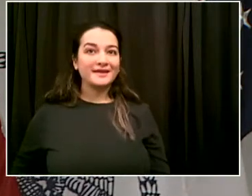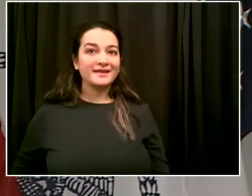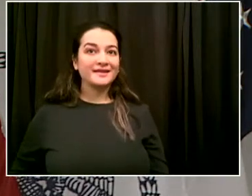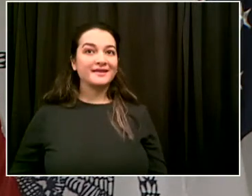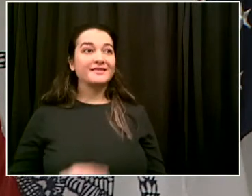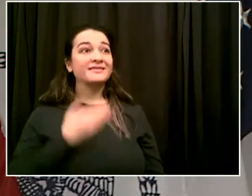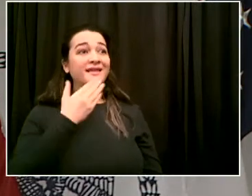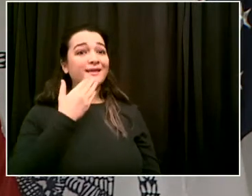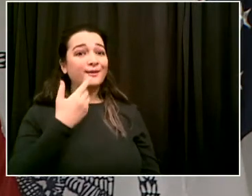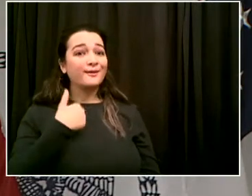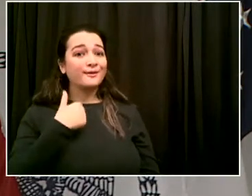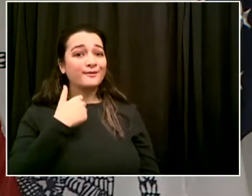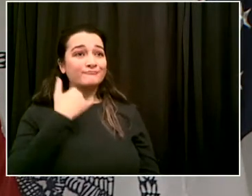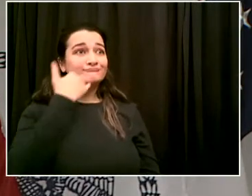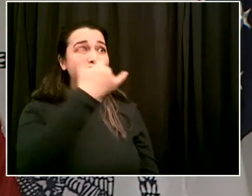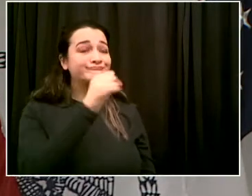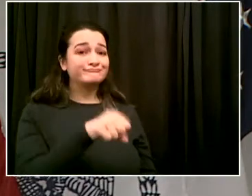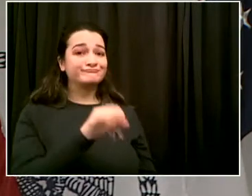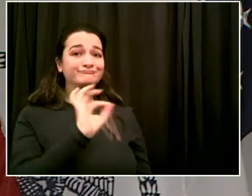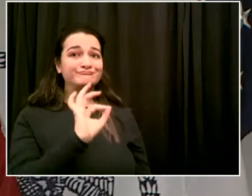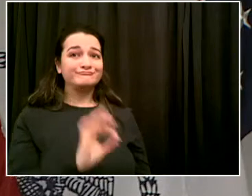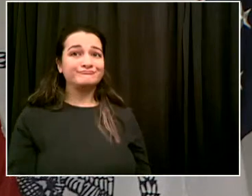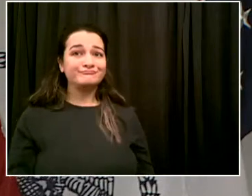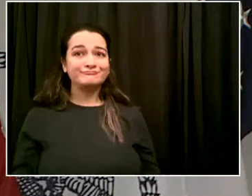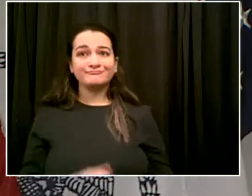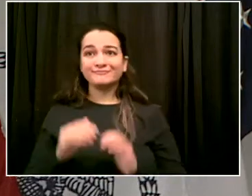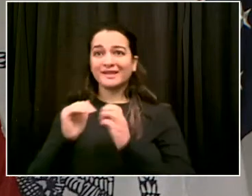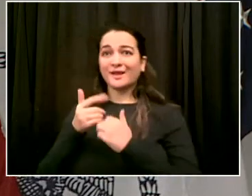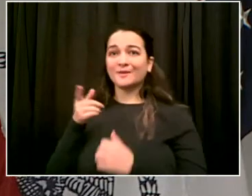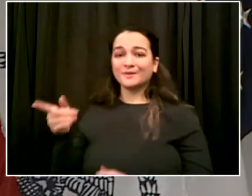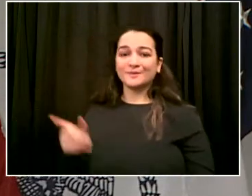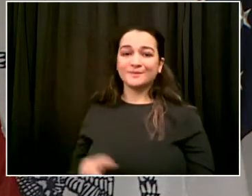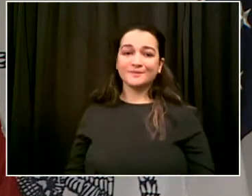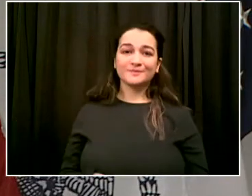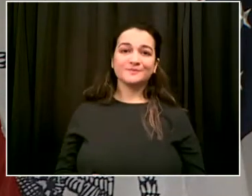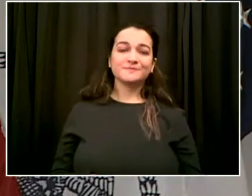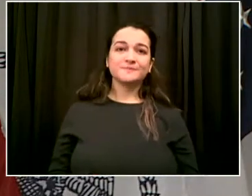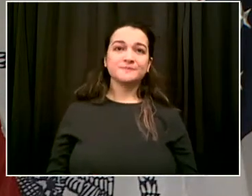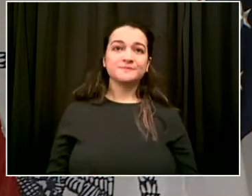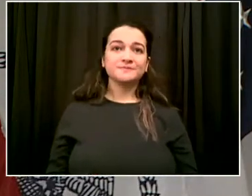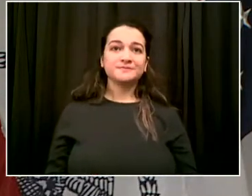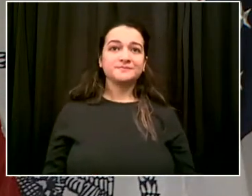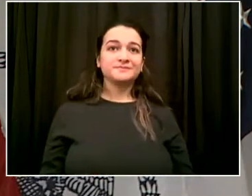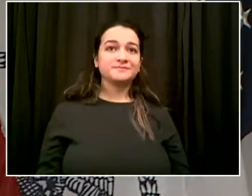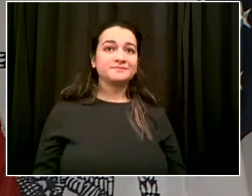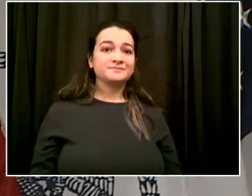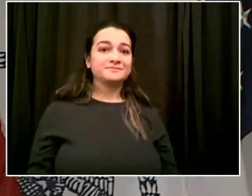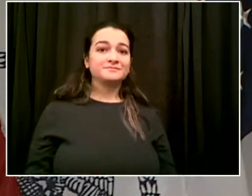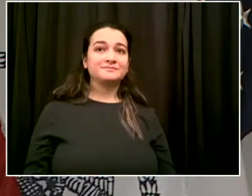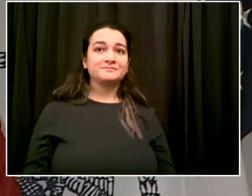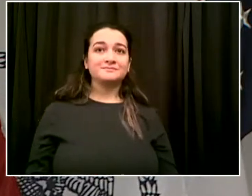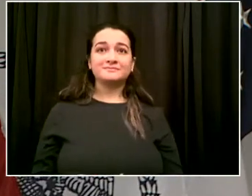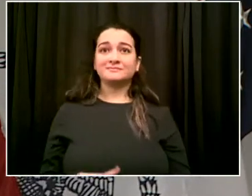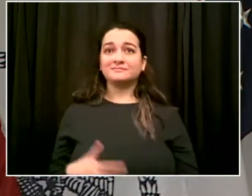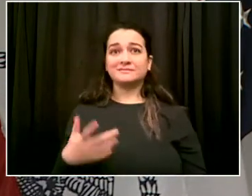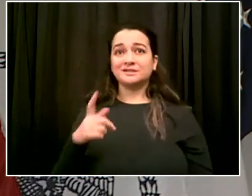HO> W ARE YOU DOING TODAY? Reporter: I